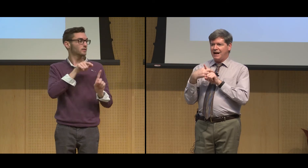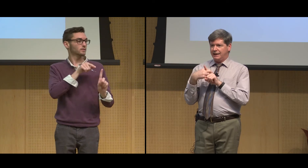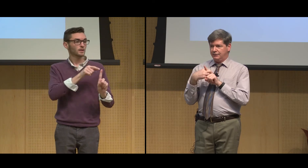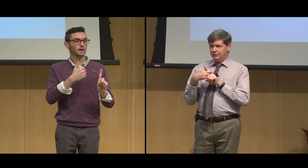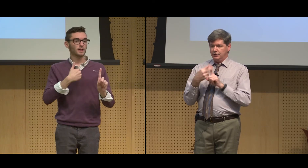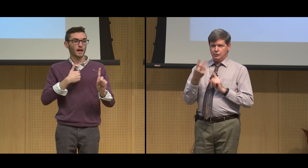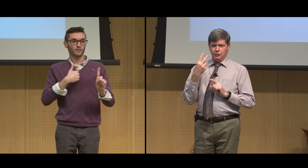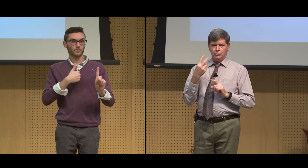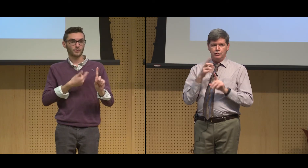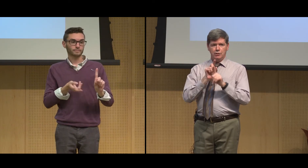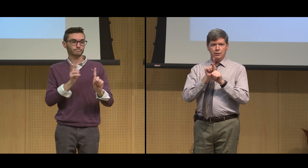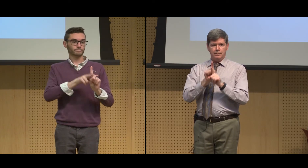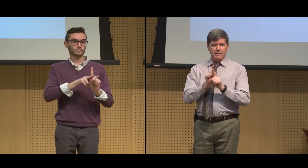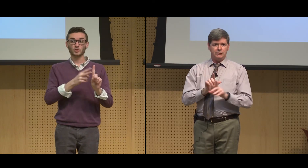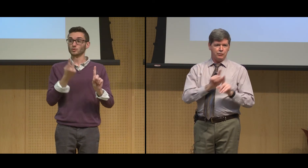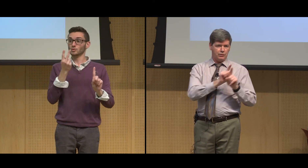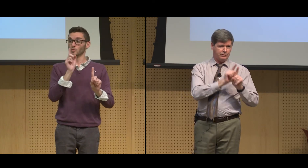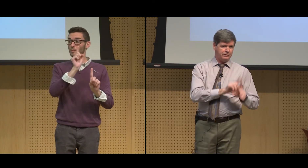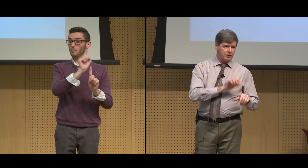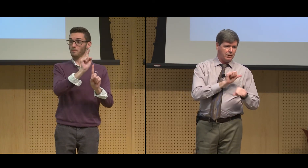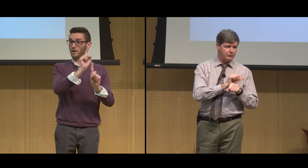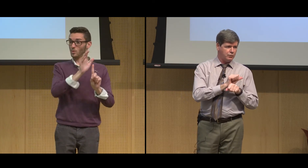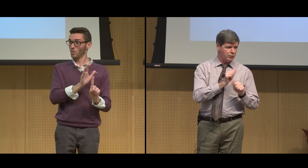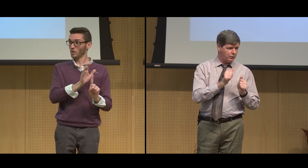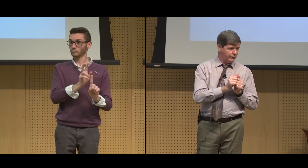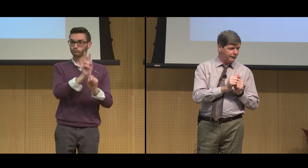two mentors, uh, to work with,